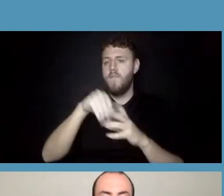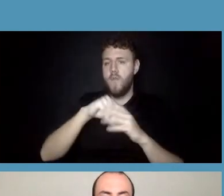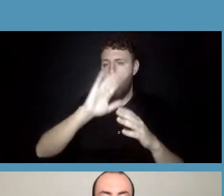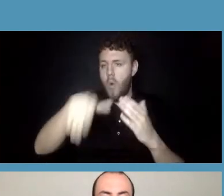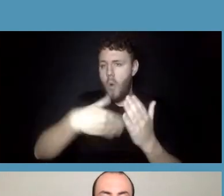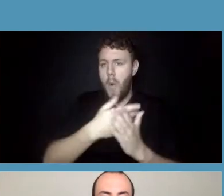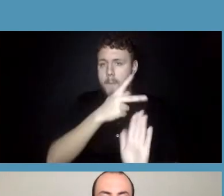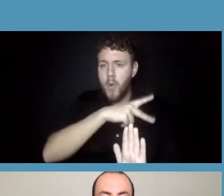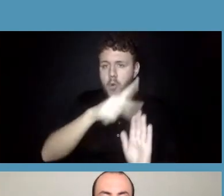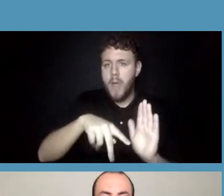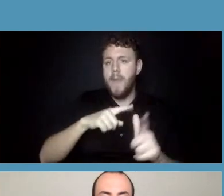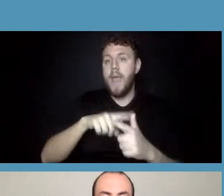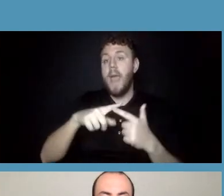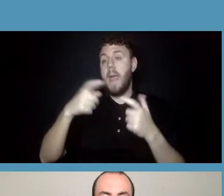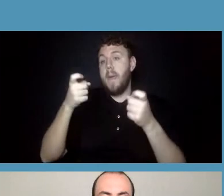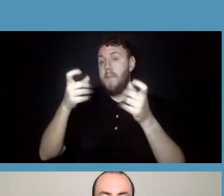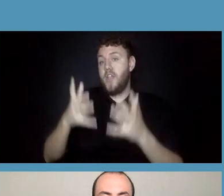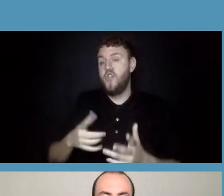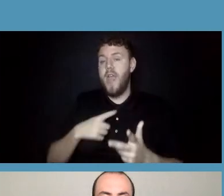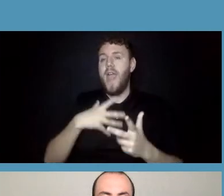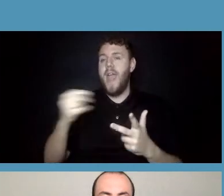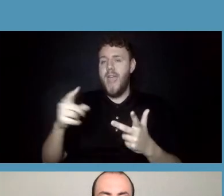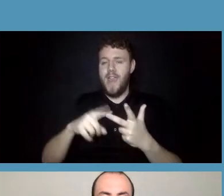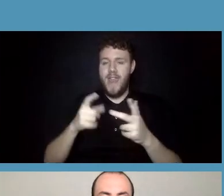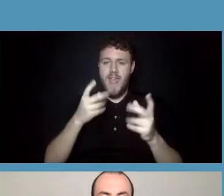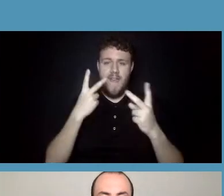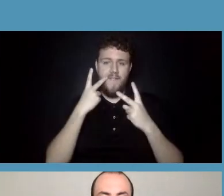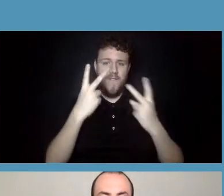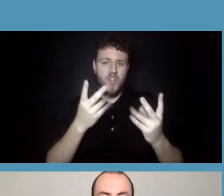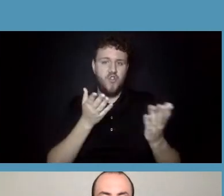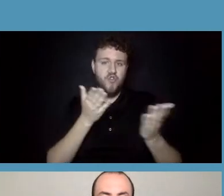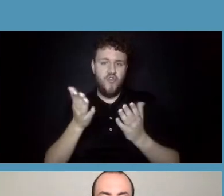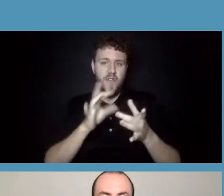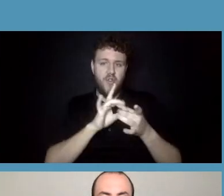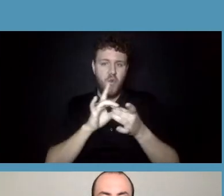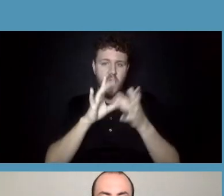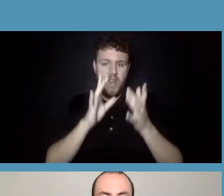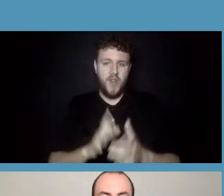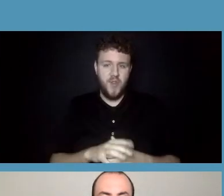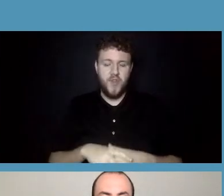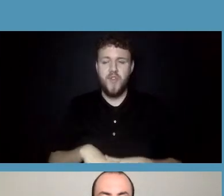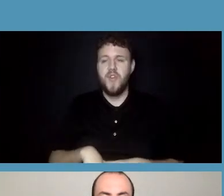and then we have a visitor and volunteer services coordinator. I will say that our Maritime